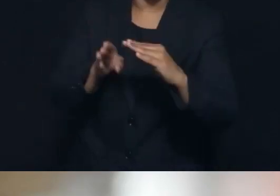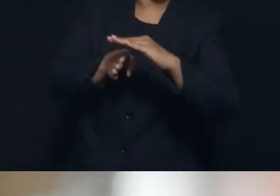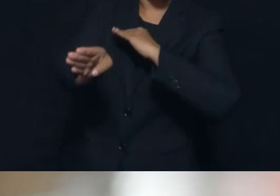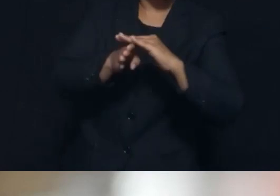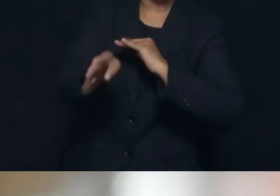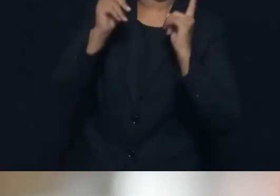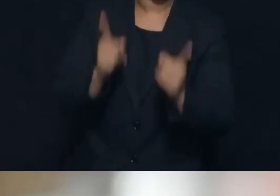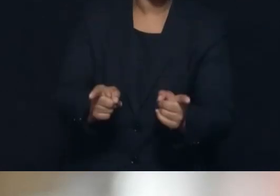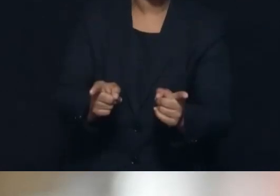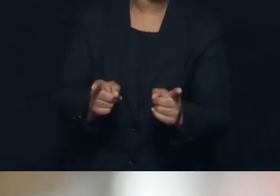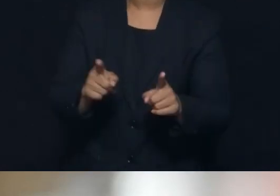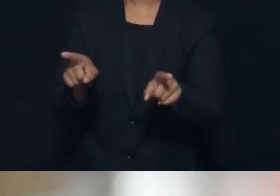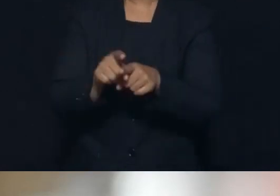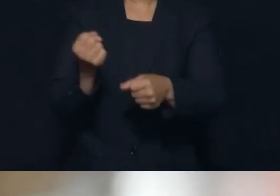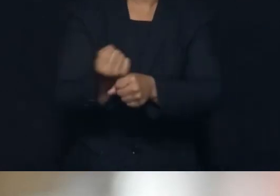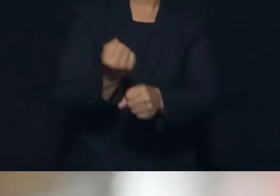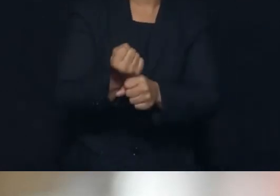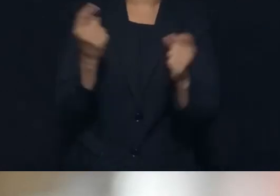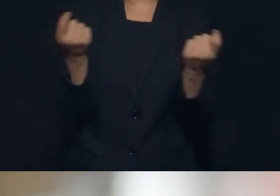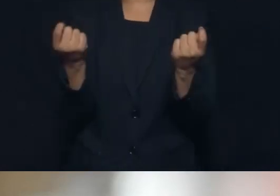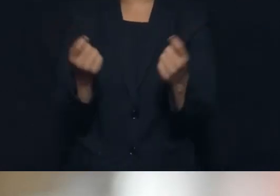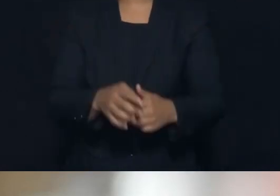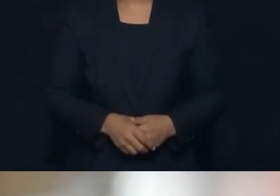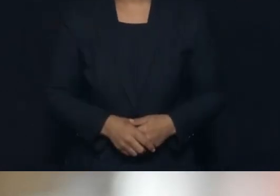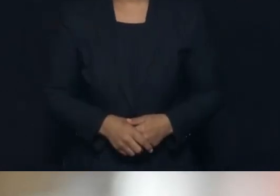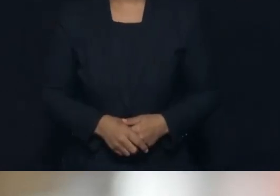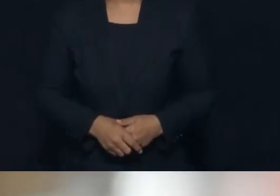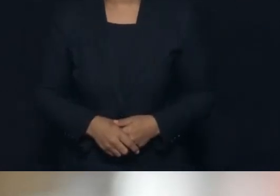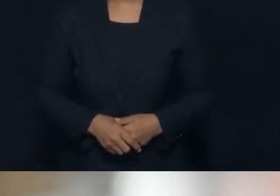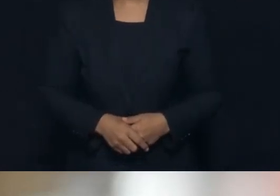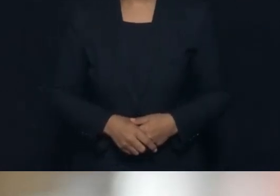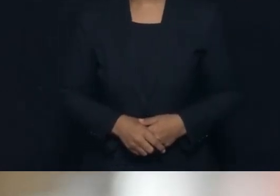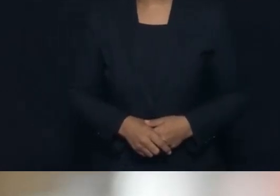I hope that that answers your question. Thank you. Excellent.